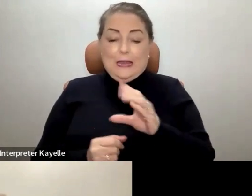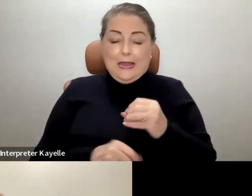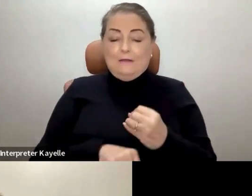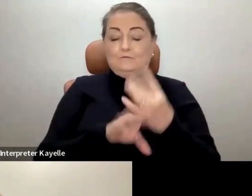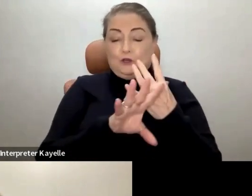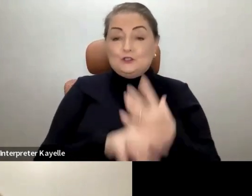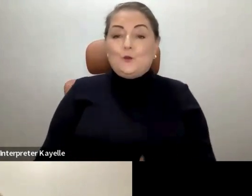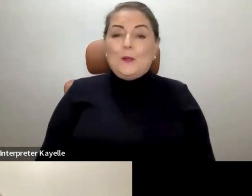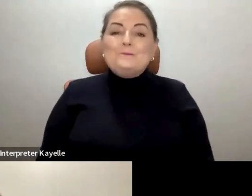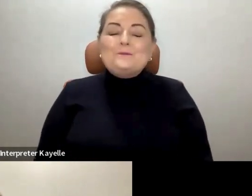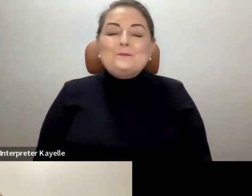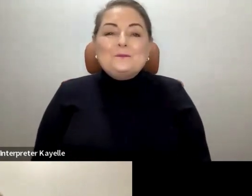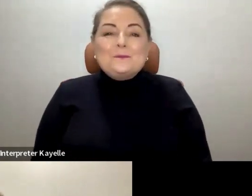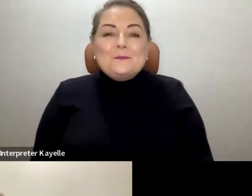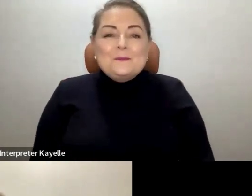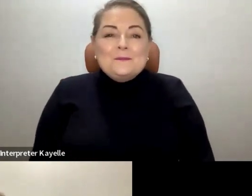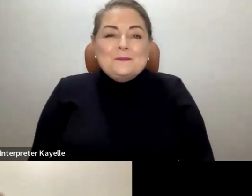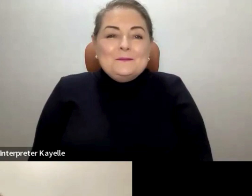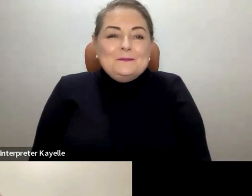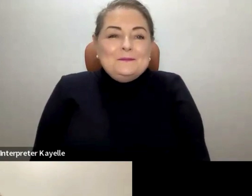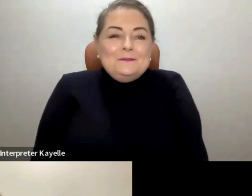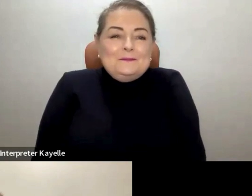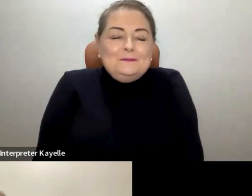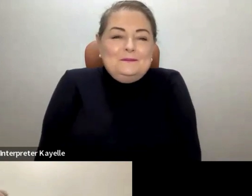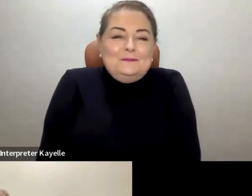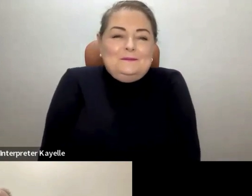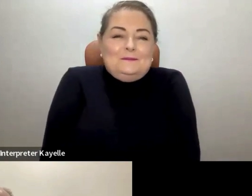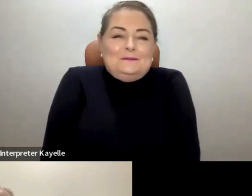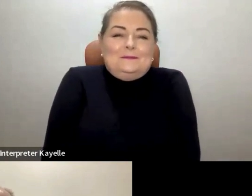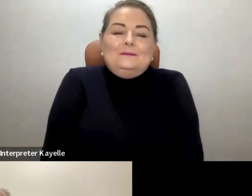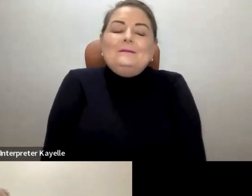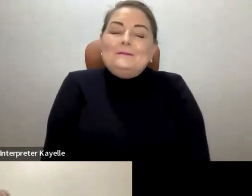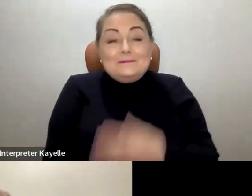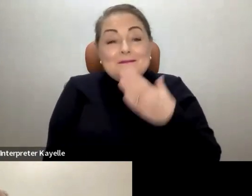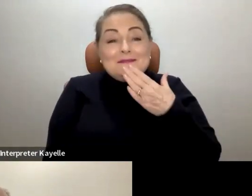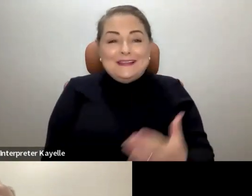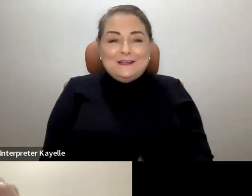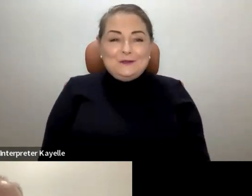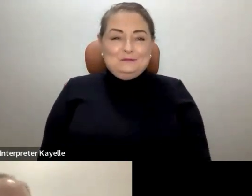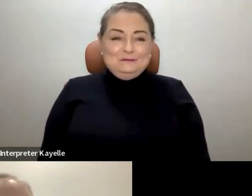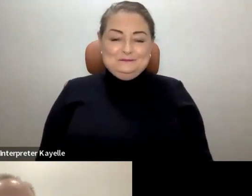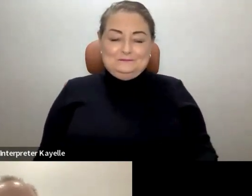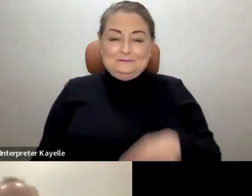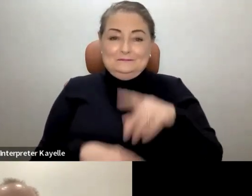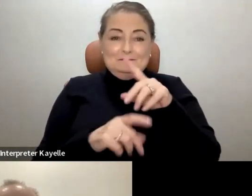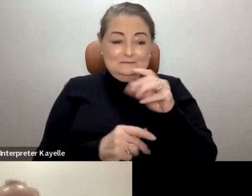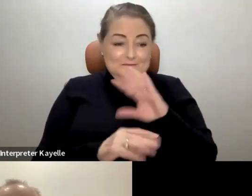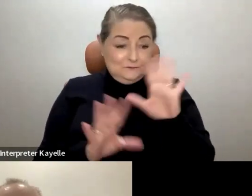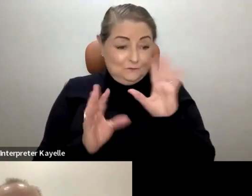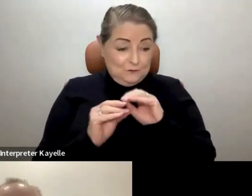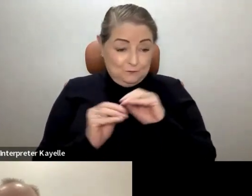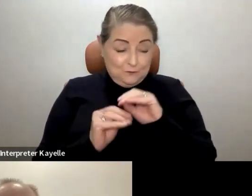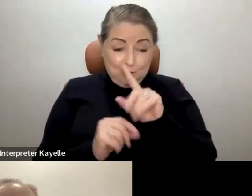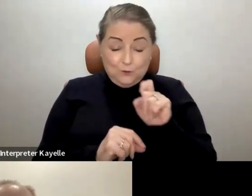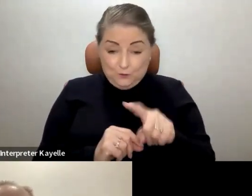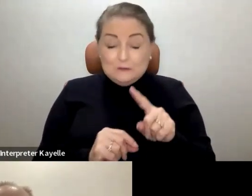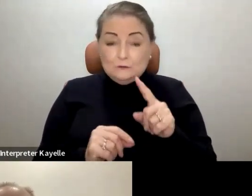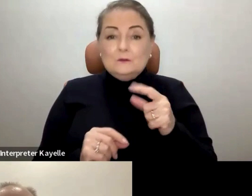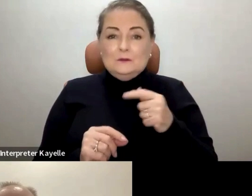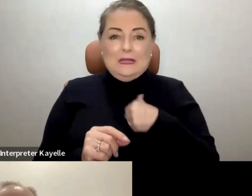as well. [Tania Kalaitzidis] Thank you. If there are no more questions, which I don't see any